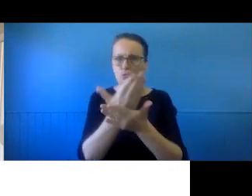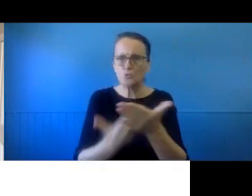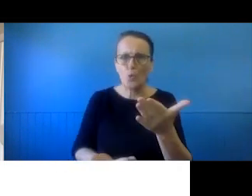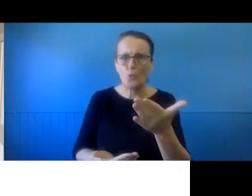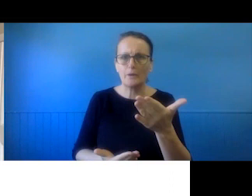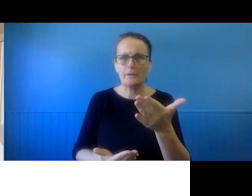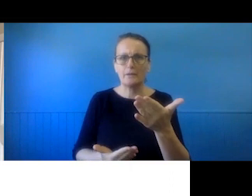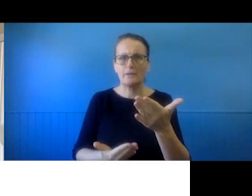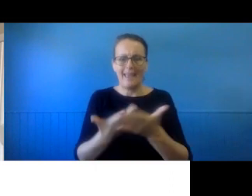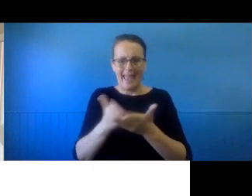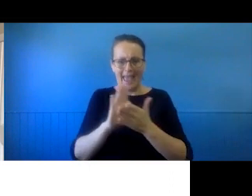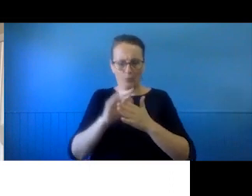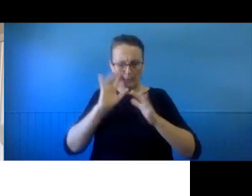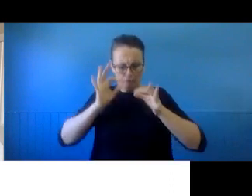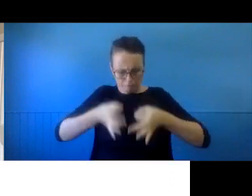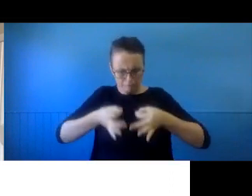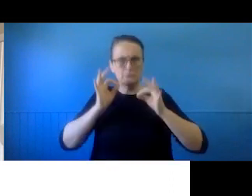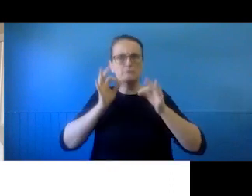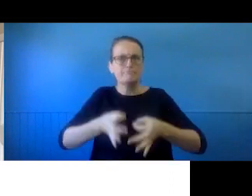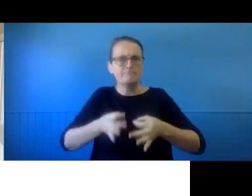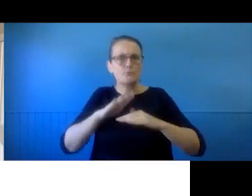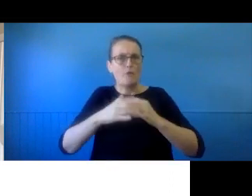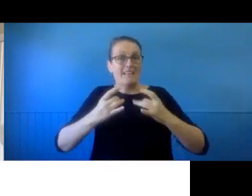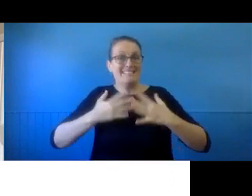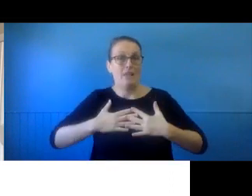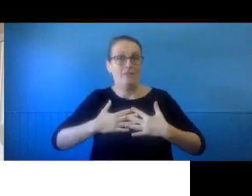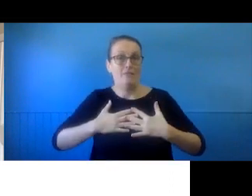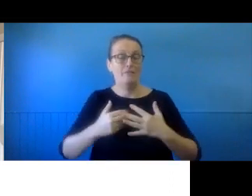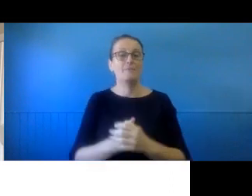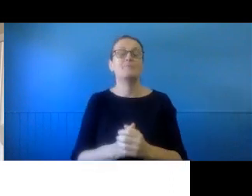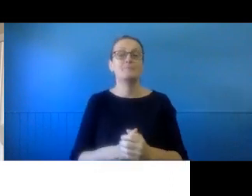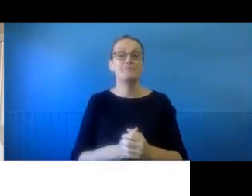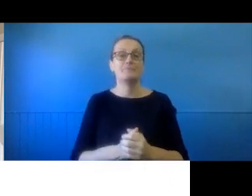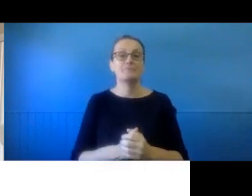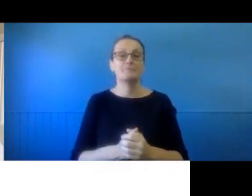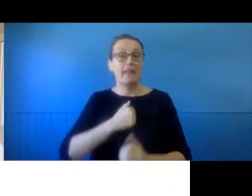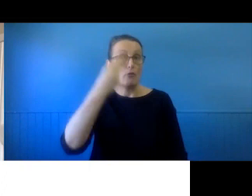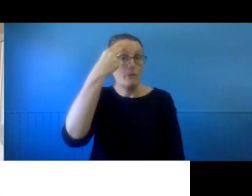ourselves about ourselves, to ourselves. Our reputation, our